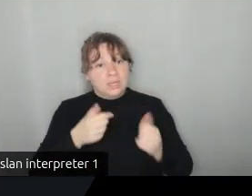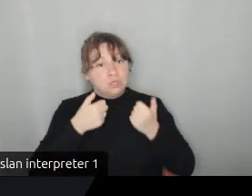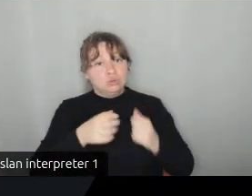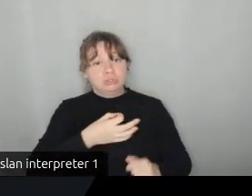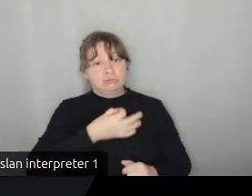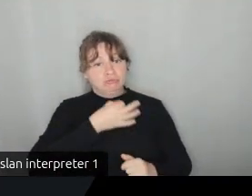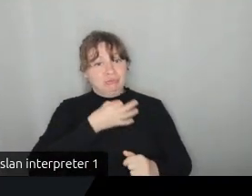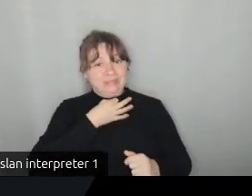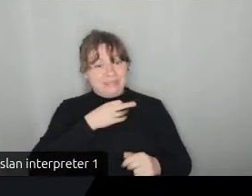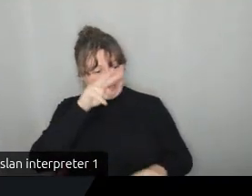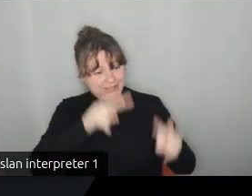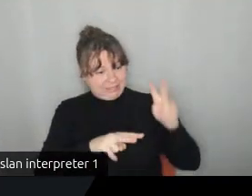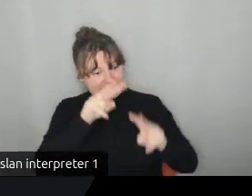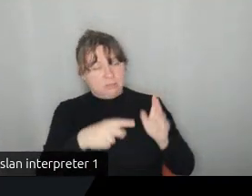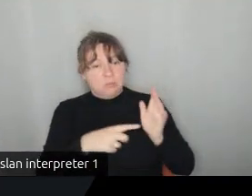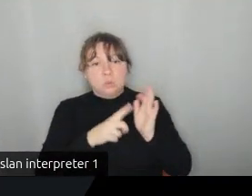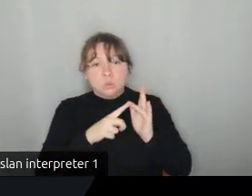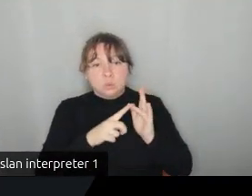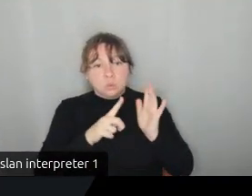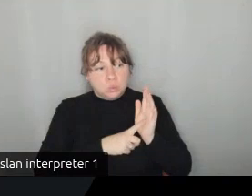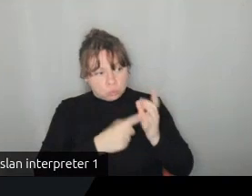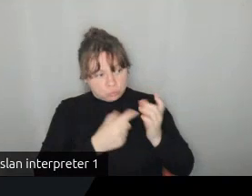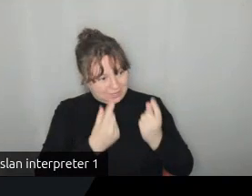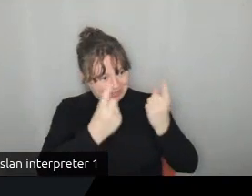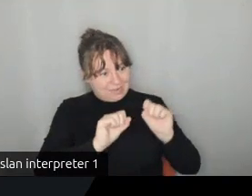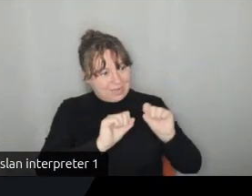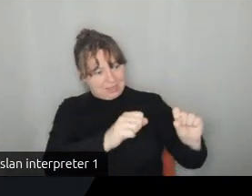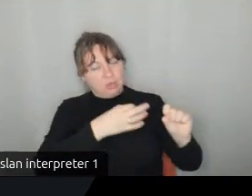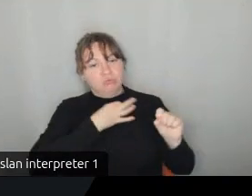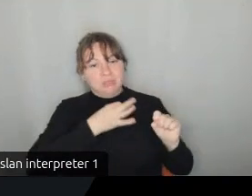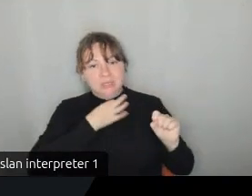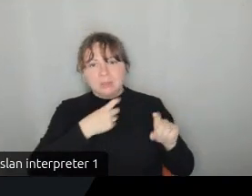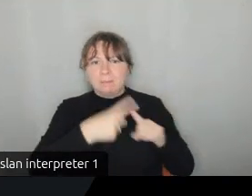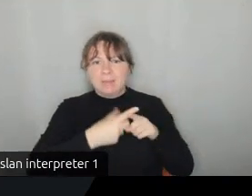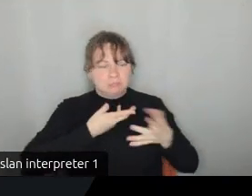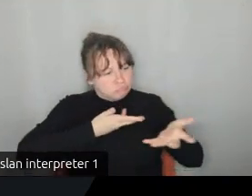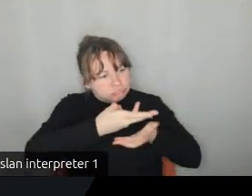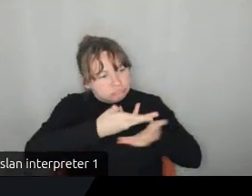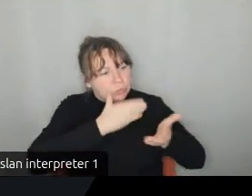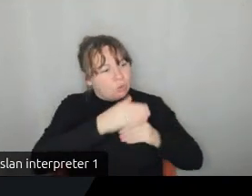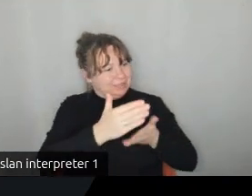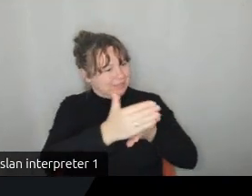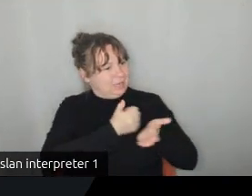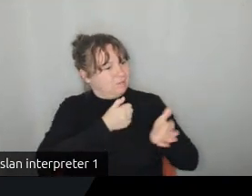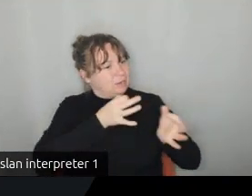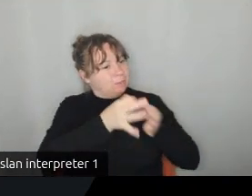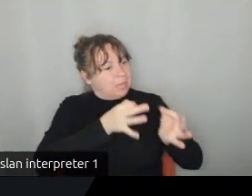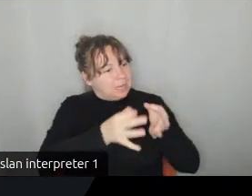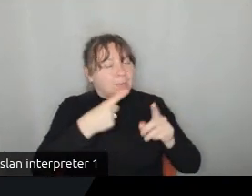out risk posed and discuss safety planning with client arrange support for next in courts and make